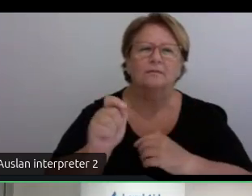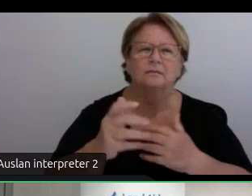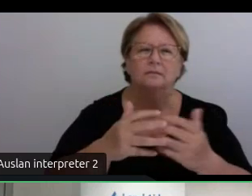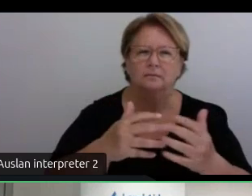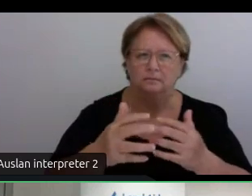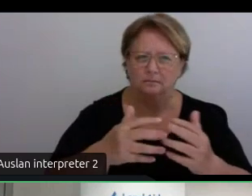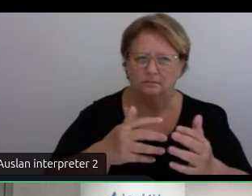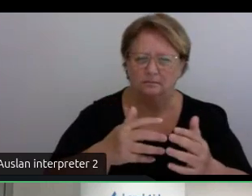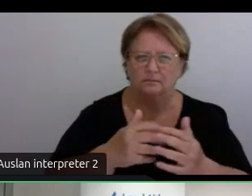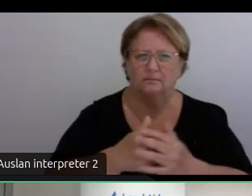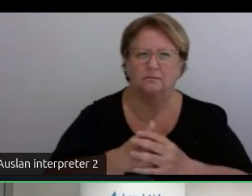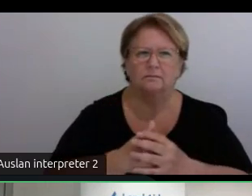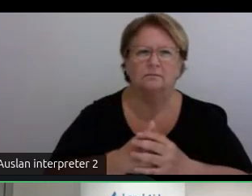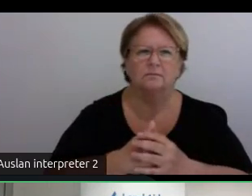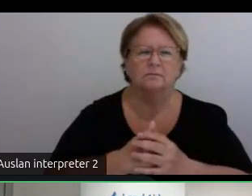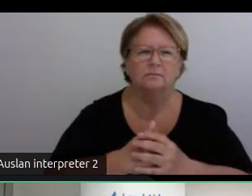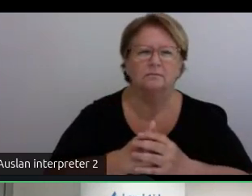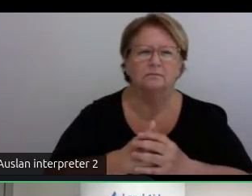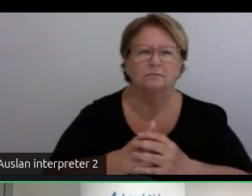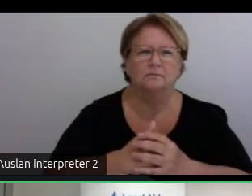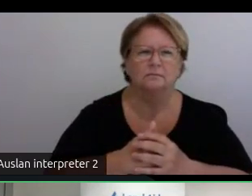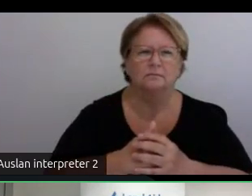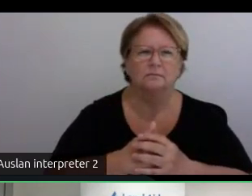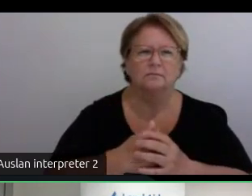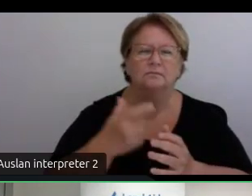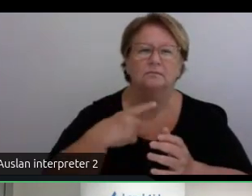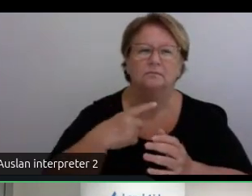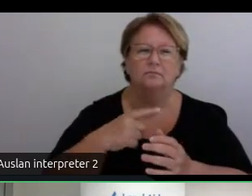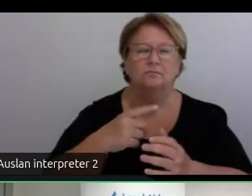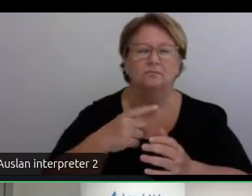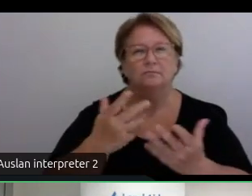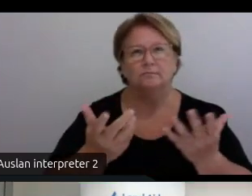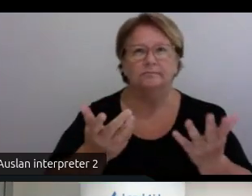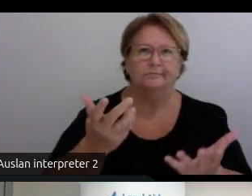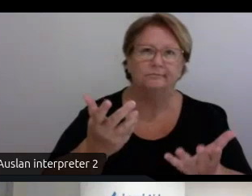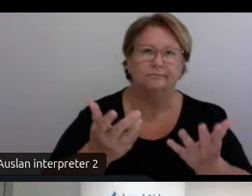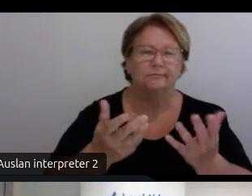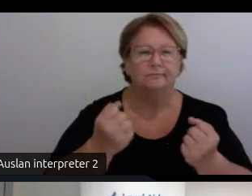and and how they interact with consumers in that space. Yeah. Um because rightly or wrongly there's